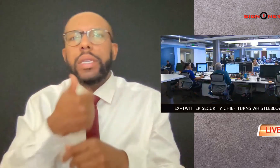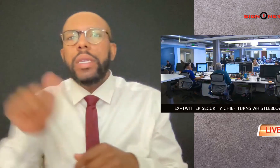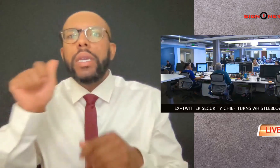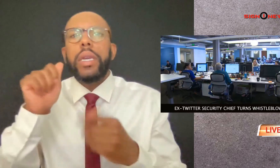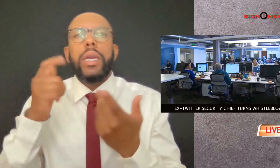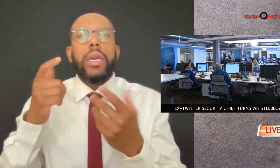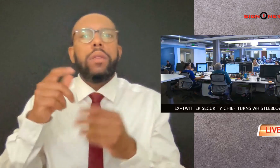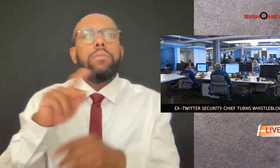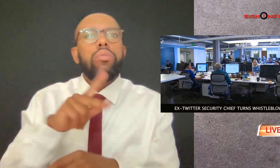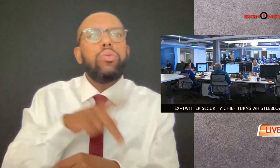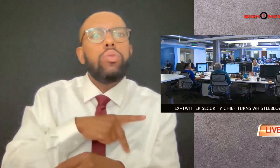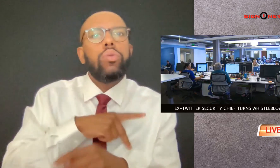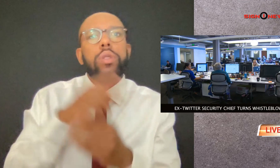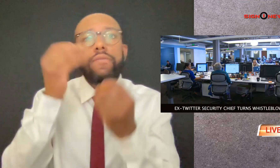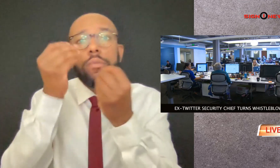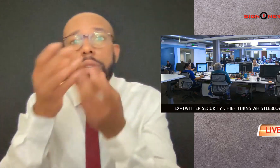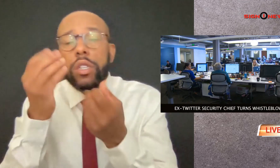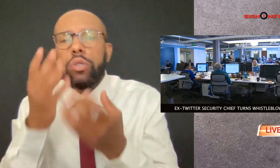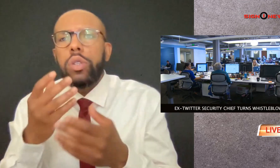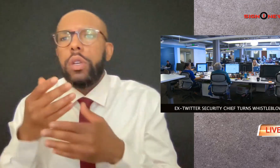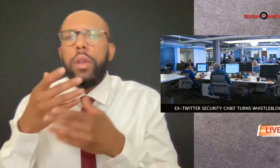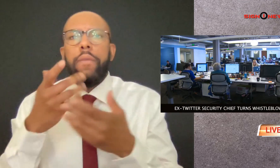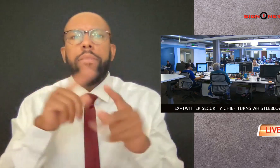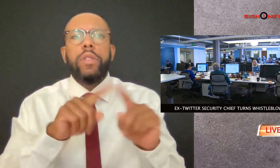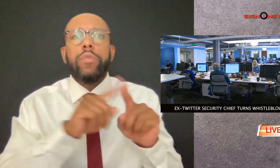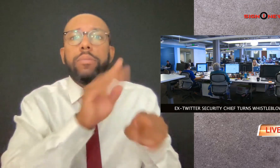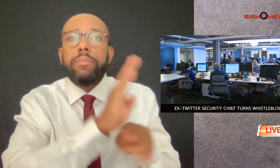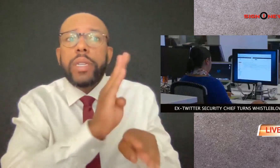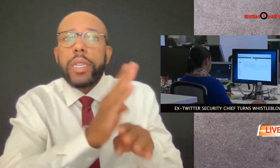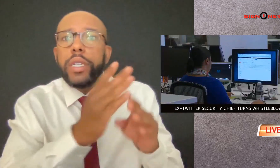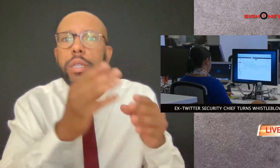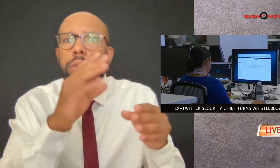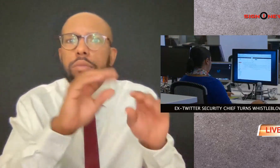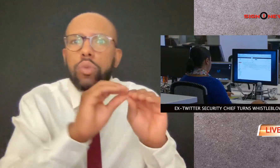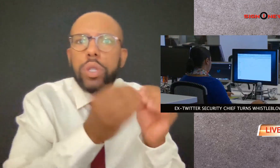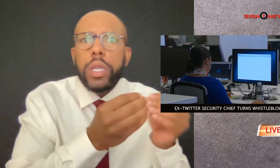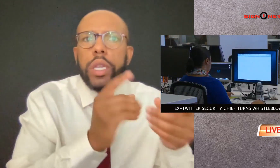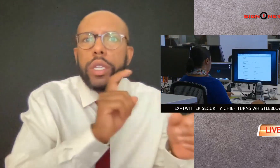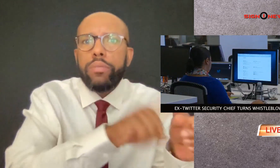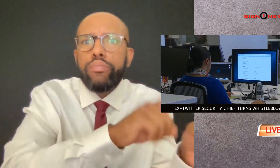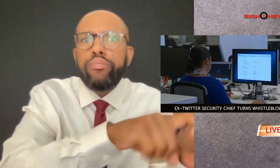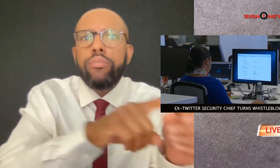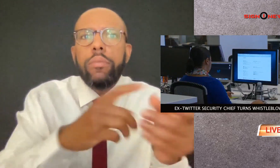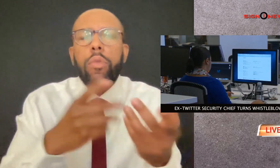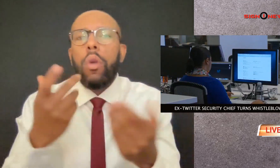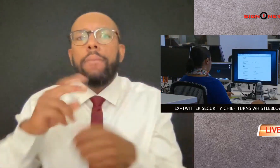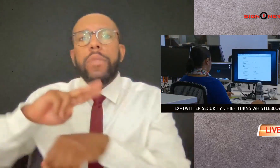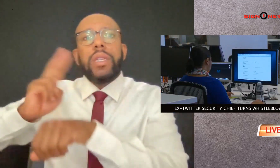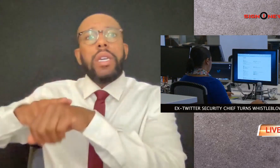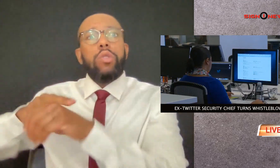he says the Twitter security problems are so serious that it threatens users personal